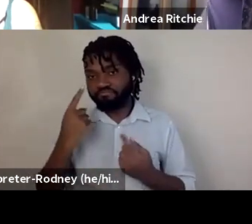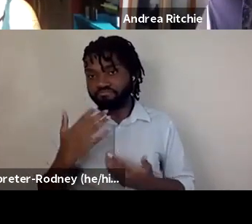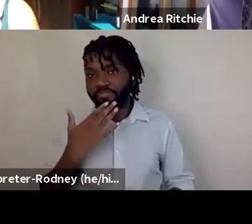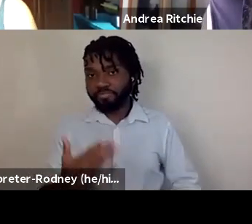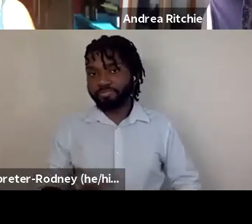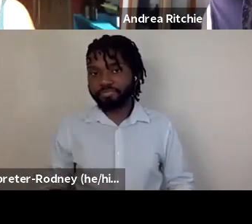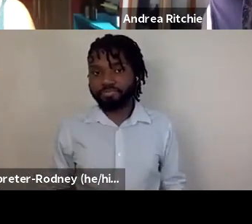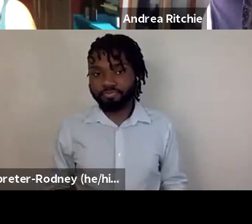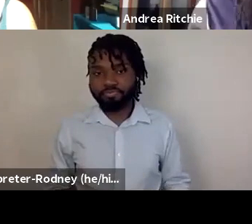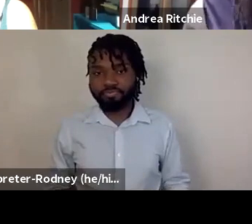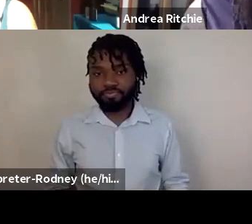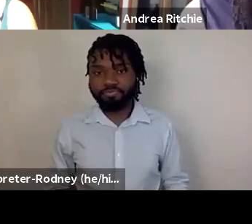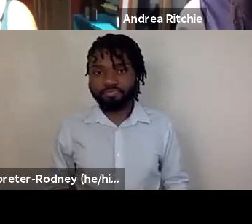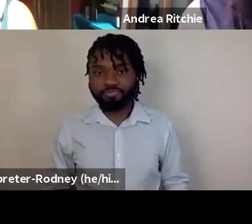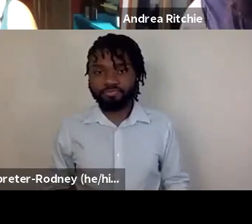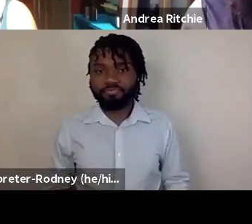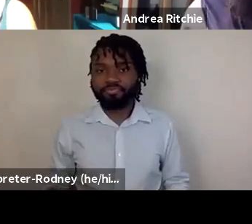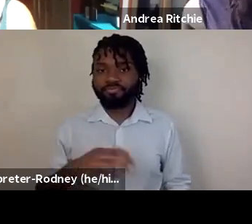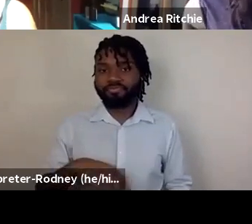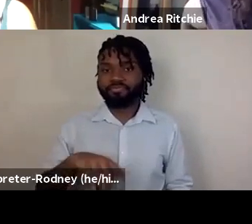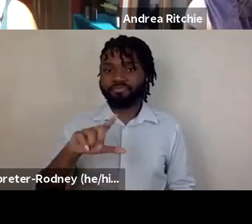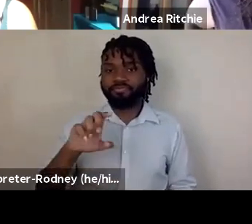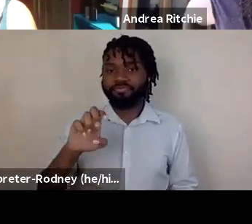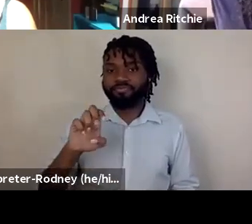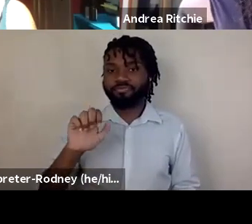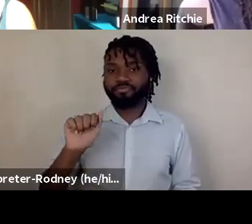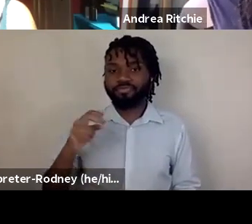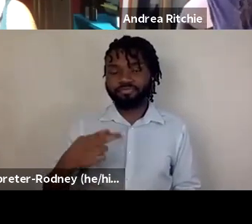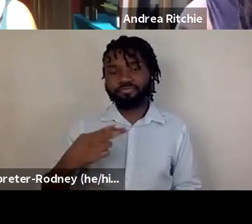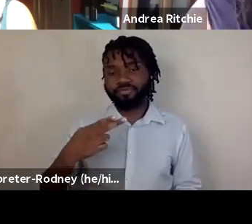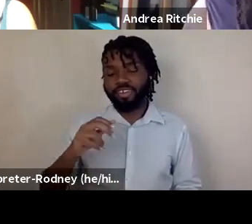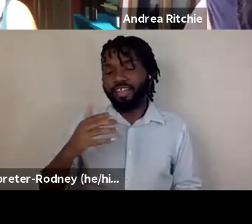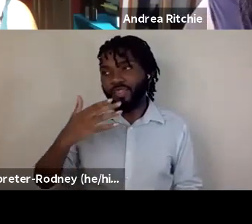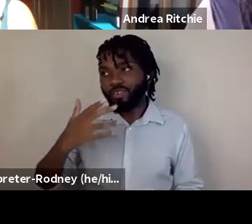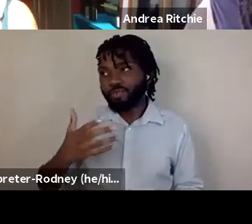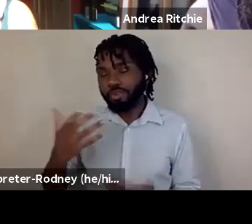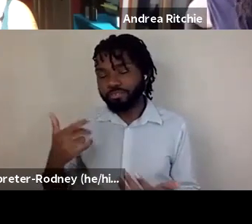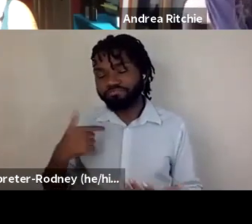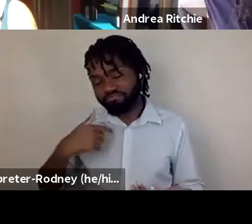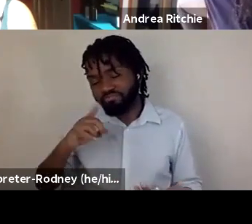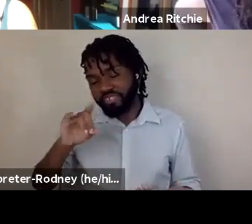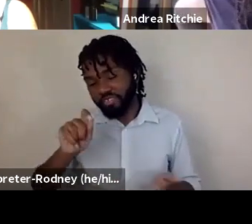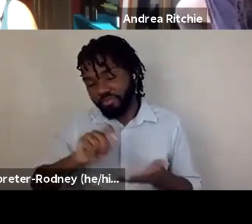Thank you so much, Andrea. Yeah. I wrote a couple books. This is Leah again.